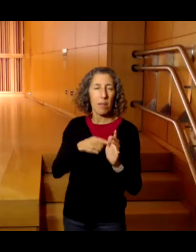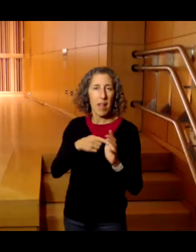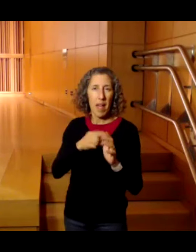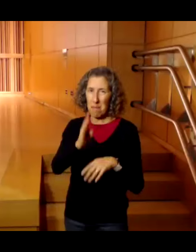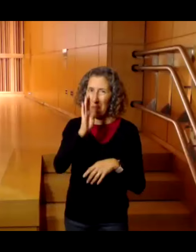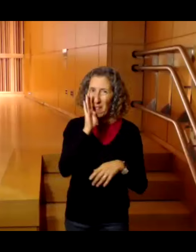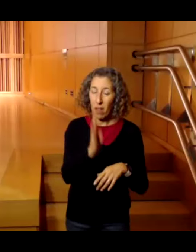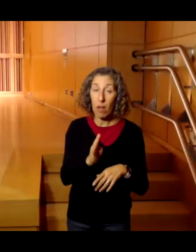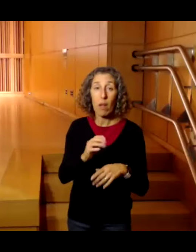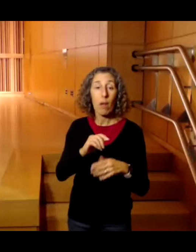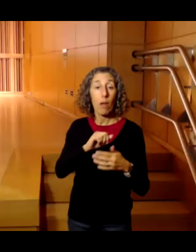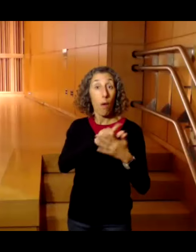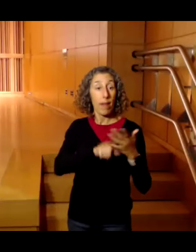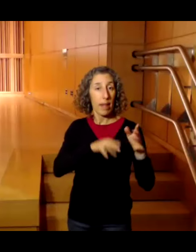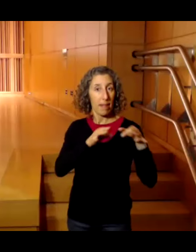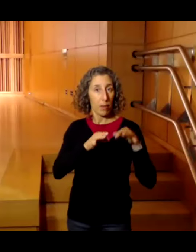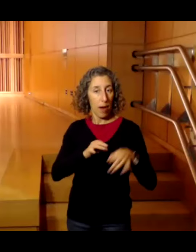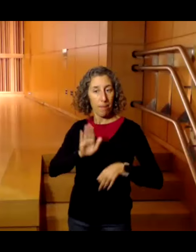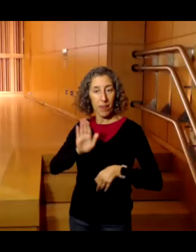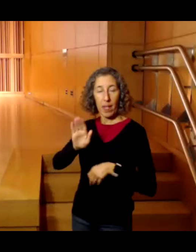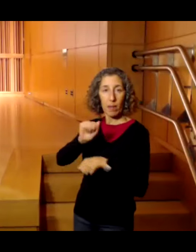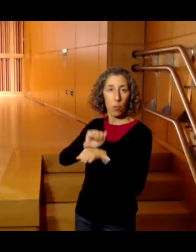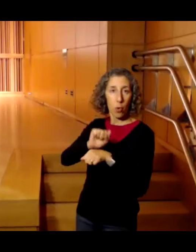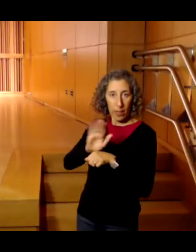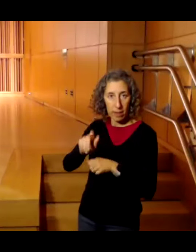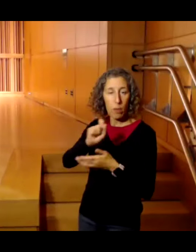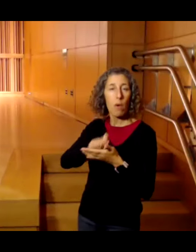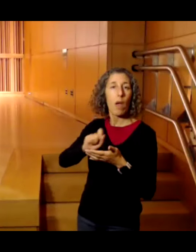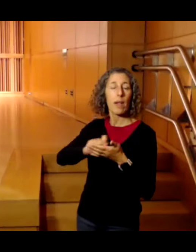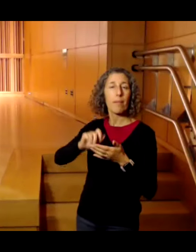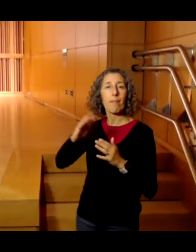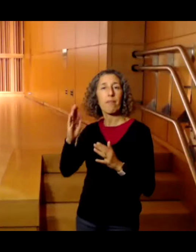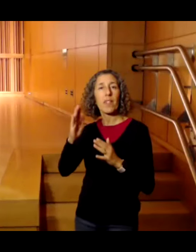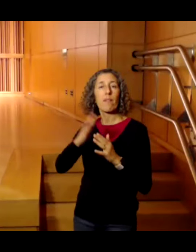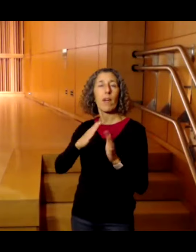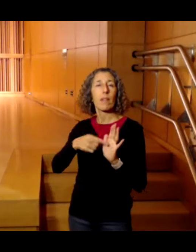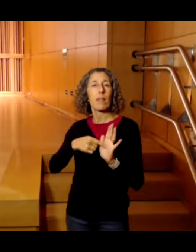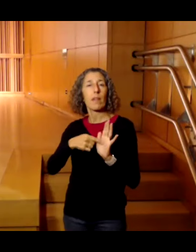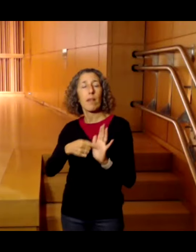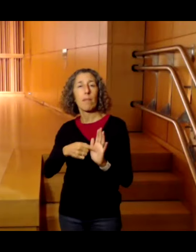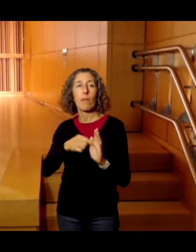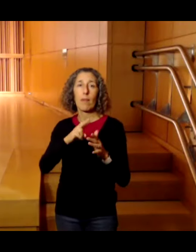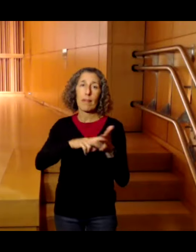Robert's body of work represents the finest example of literary and cultural studies scholarship we have.